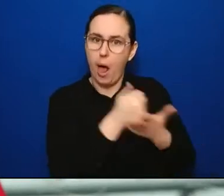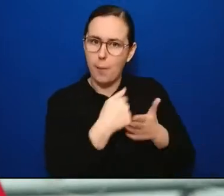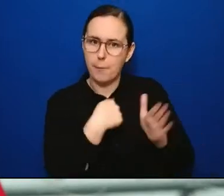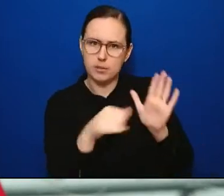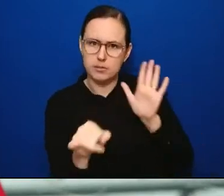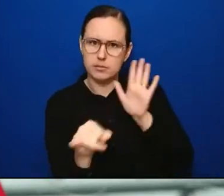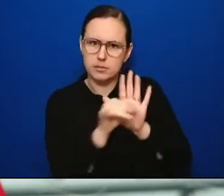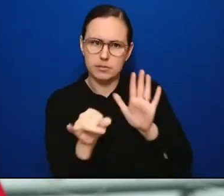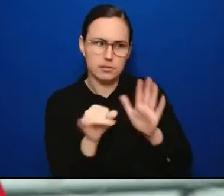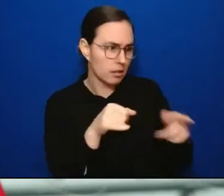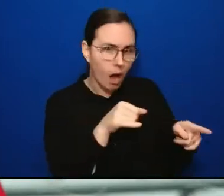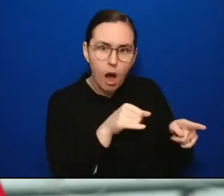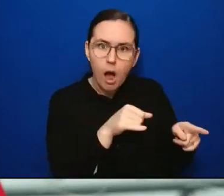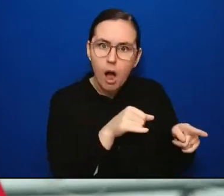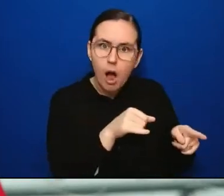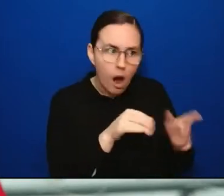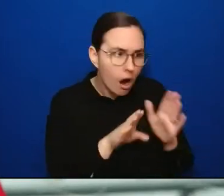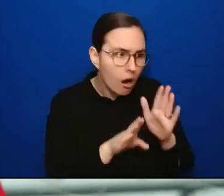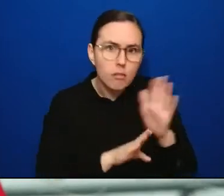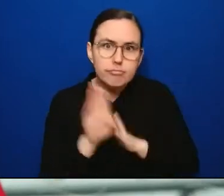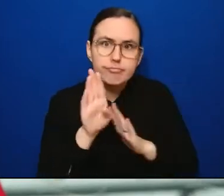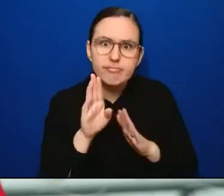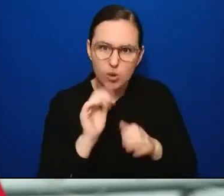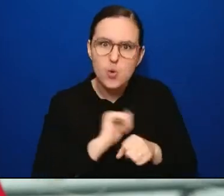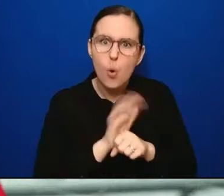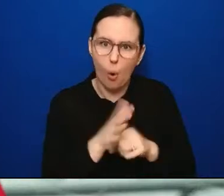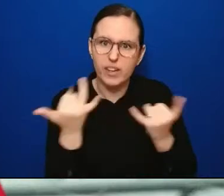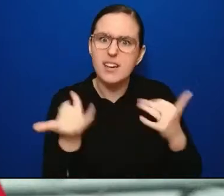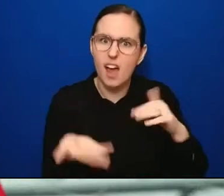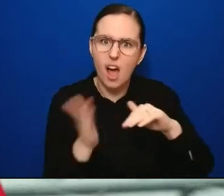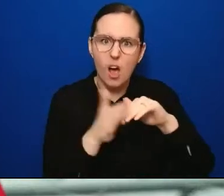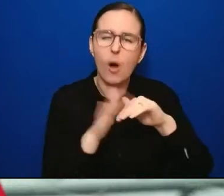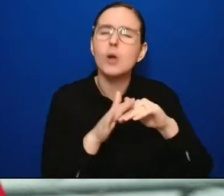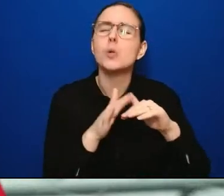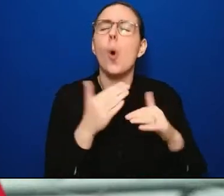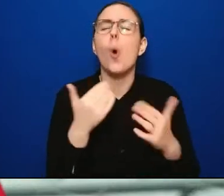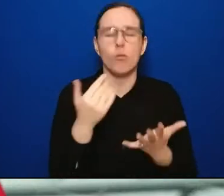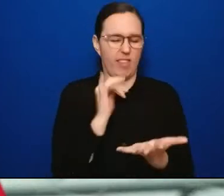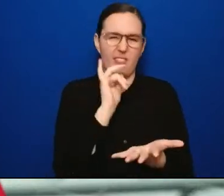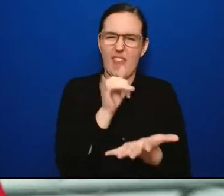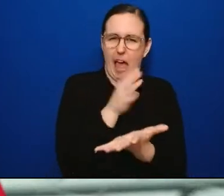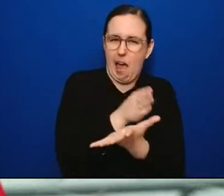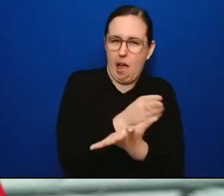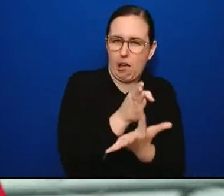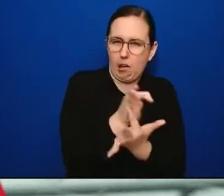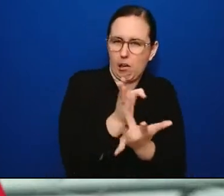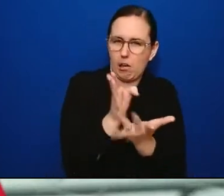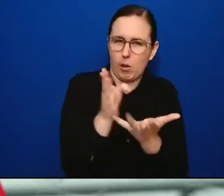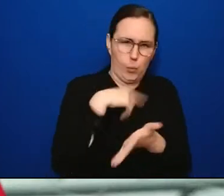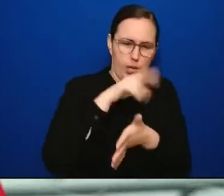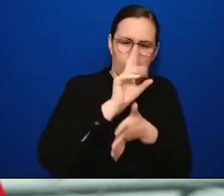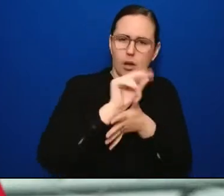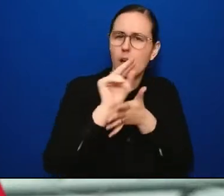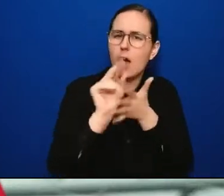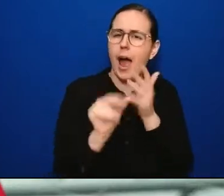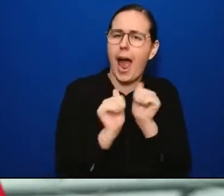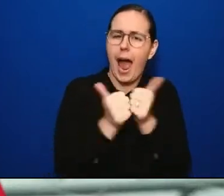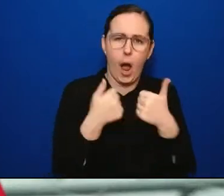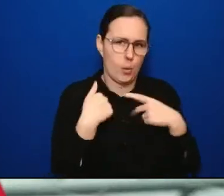Zero Prevalence of Covid. So these are all things that are.